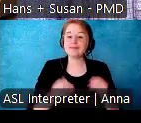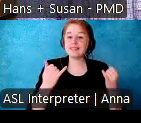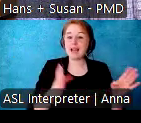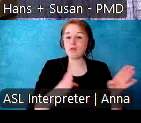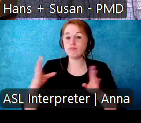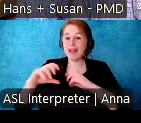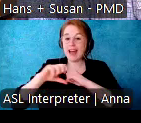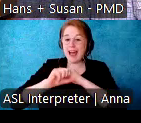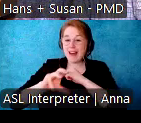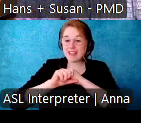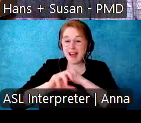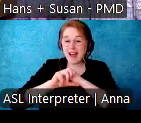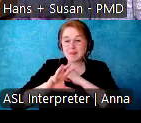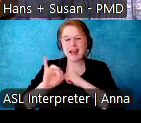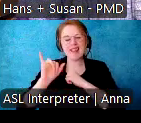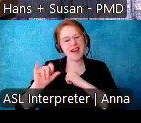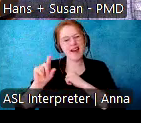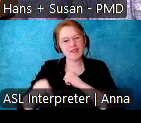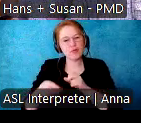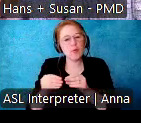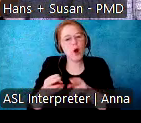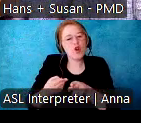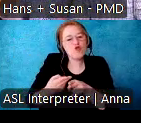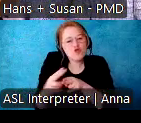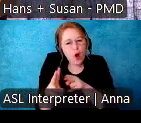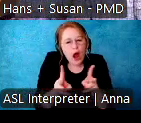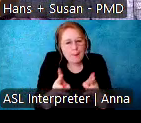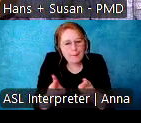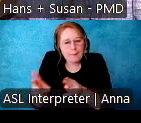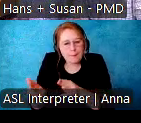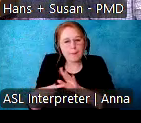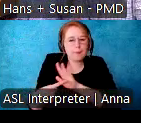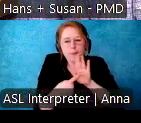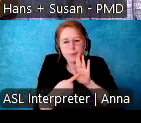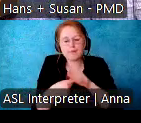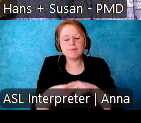to be a little shorter in our messaging, but it's good to have the big picture to share.